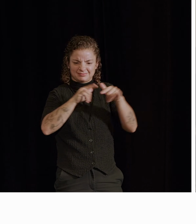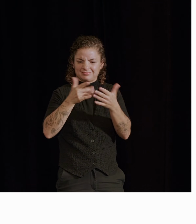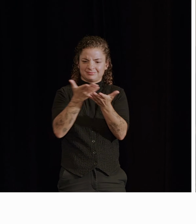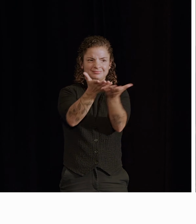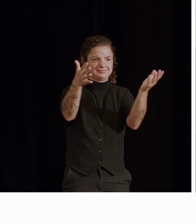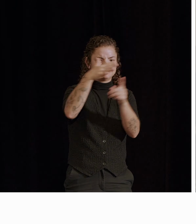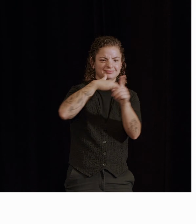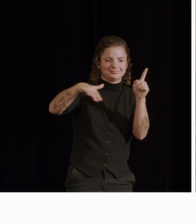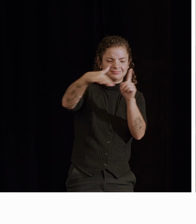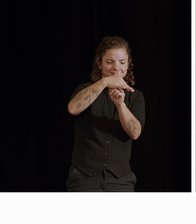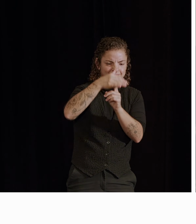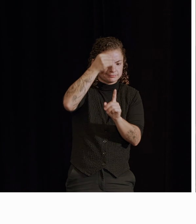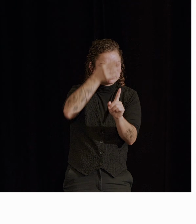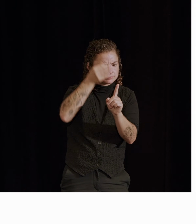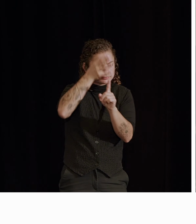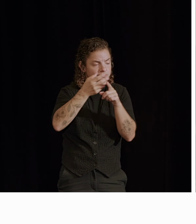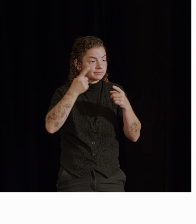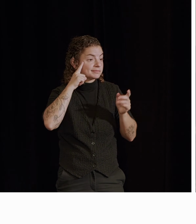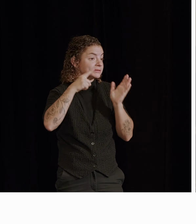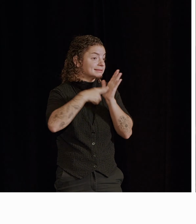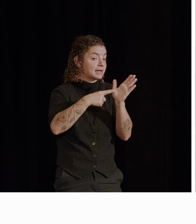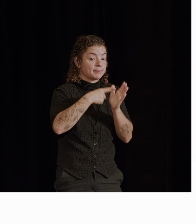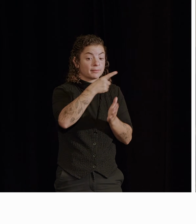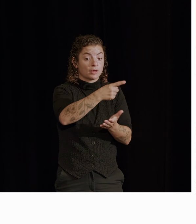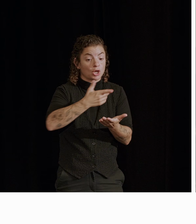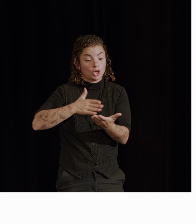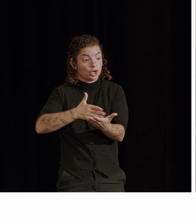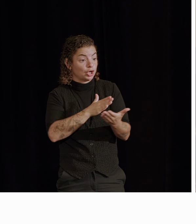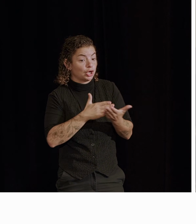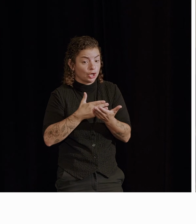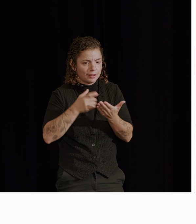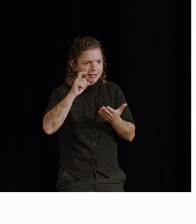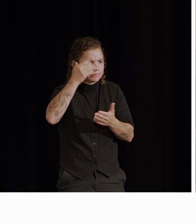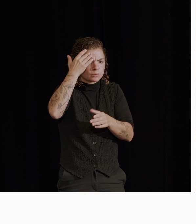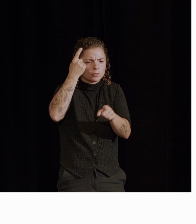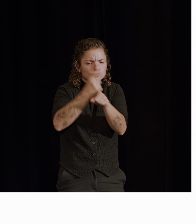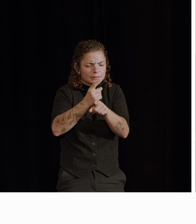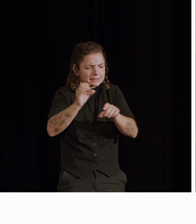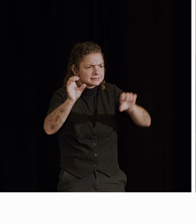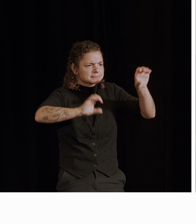Locating a dropped item. Selecting the right product on a shelf. Picking a shirt